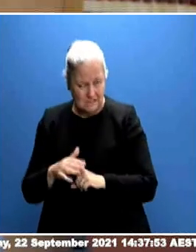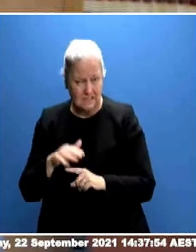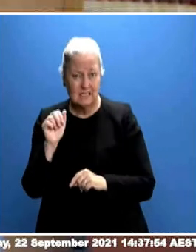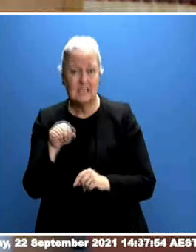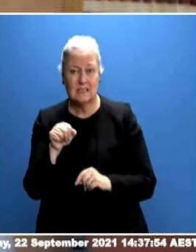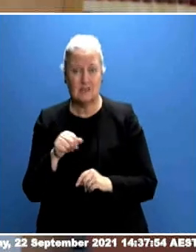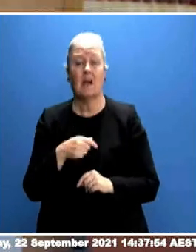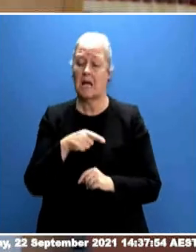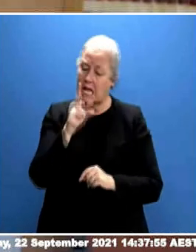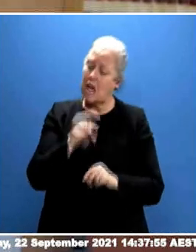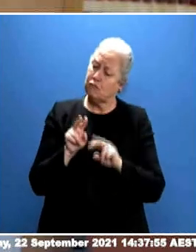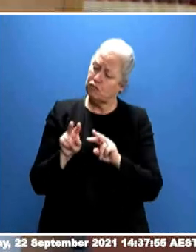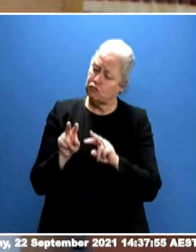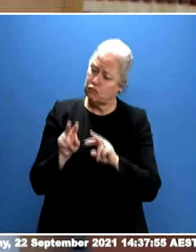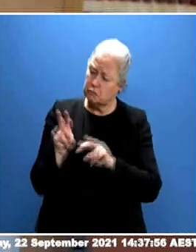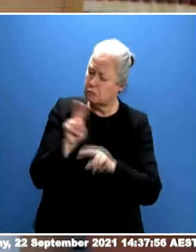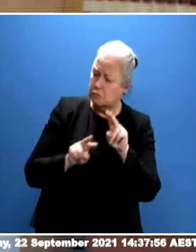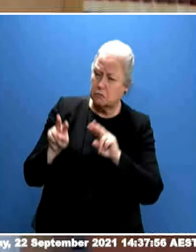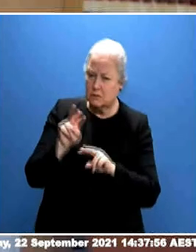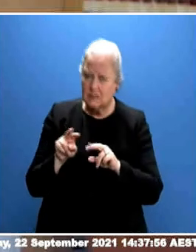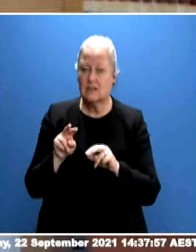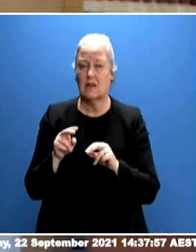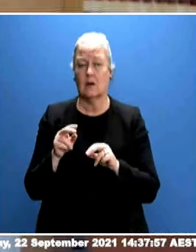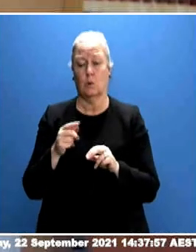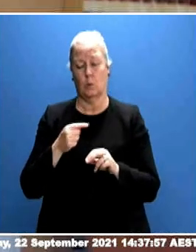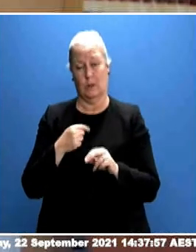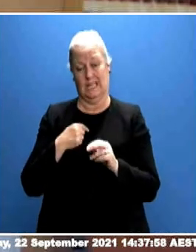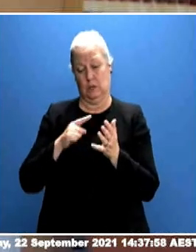a number of those factors which we're also using as part of our evaluation framework.